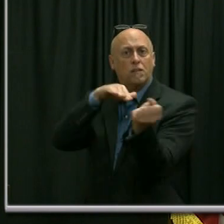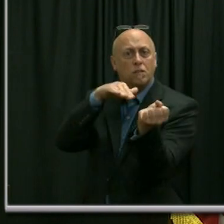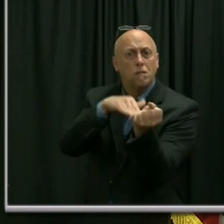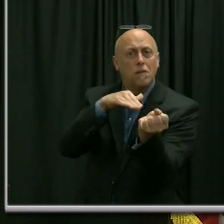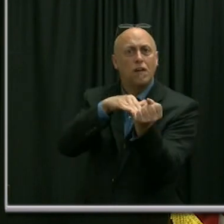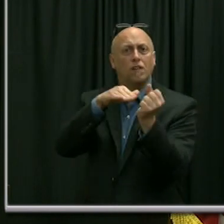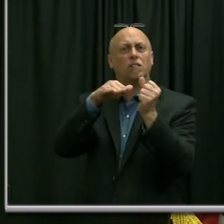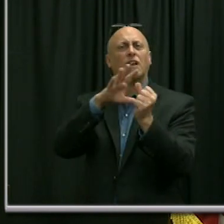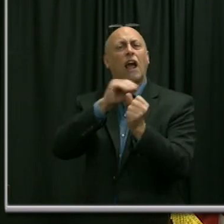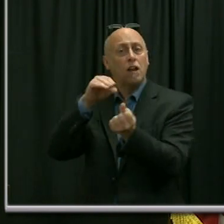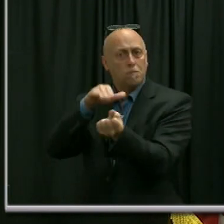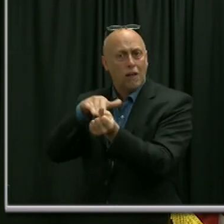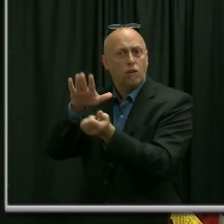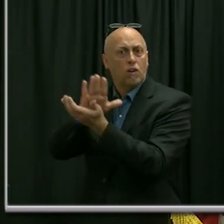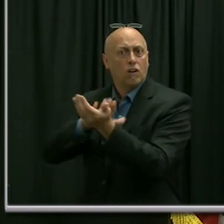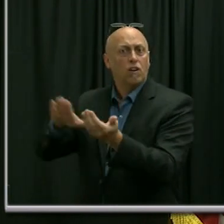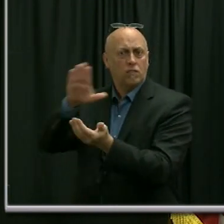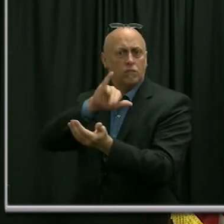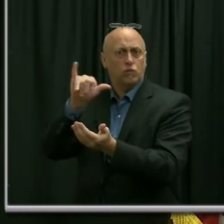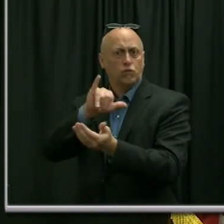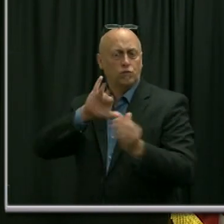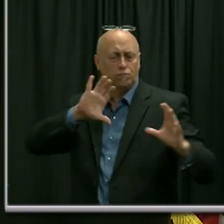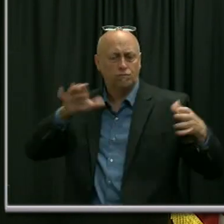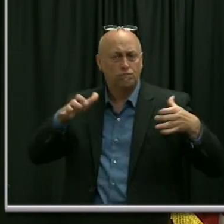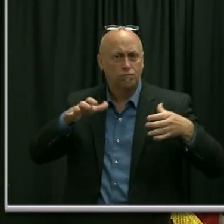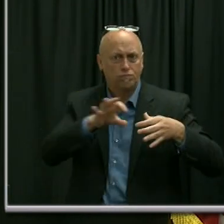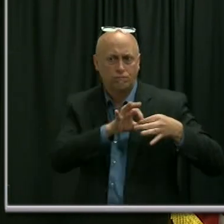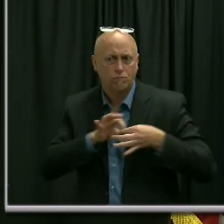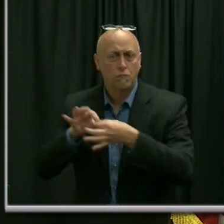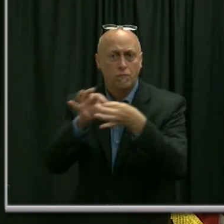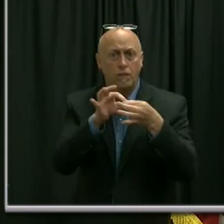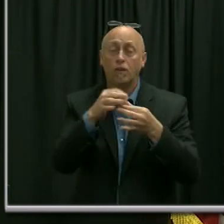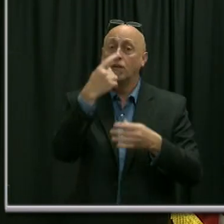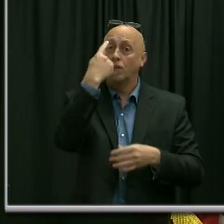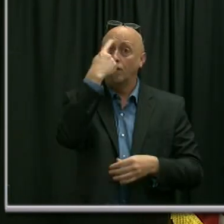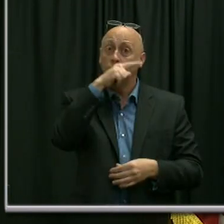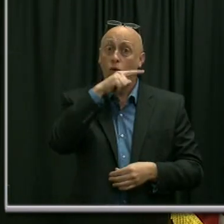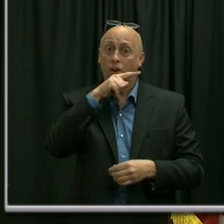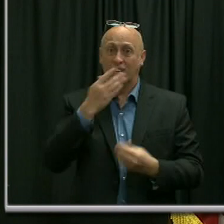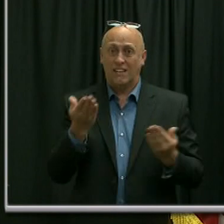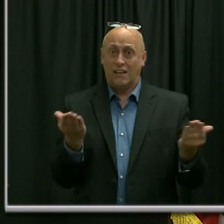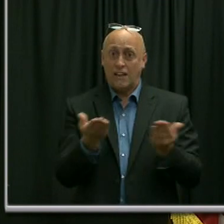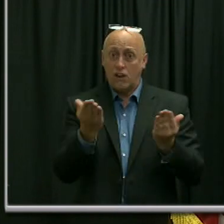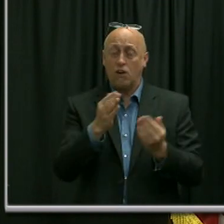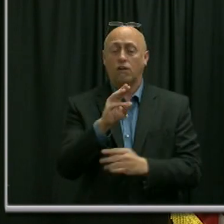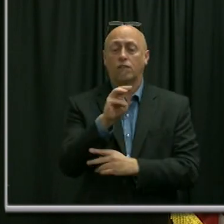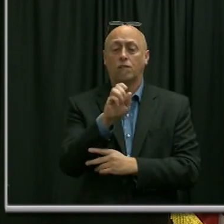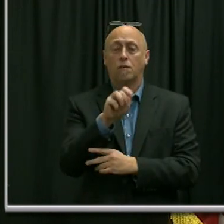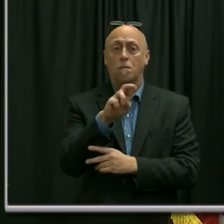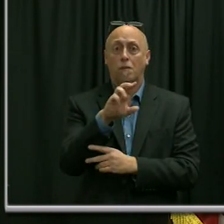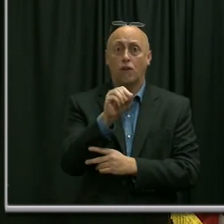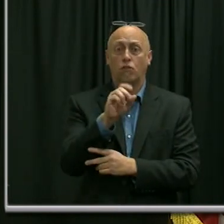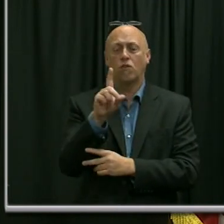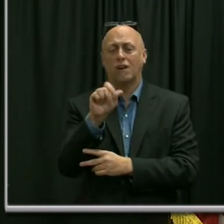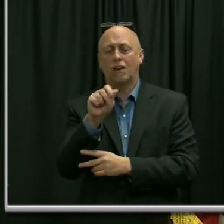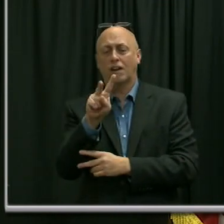WITH AREA HOSPITALS HEALTH CARE PROVIDERS AND MEDICAL COLLEGES.